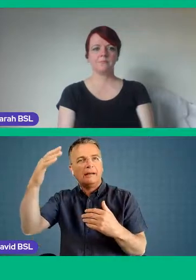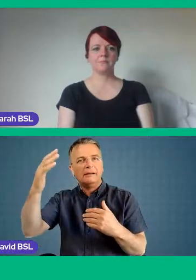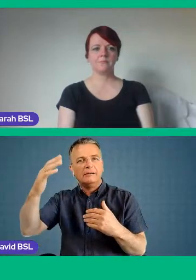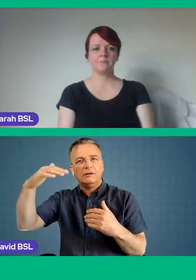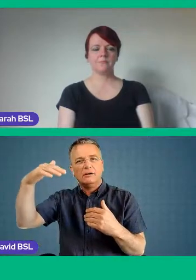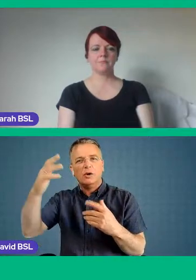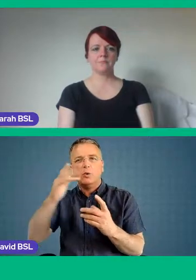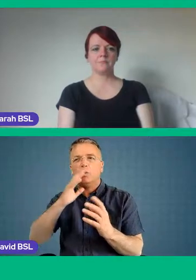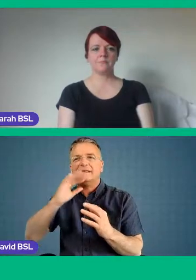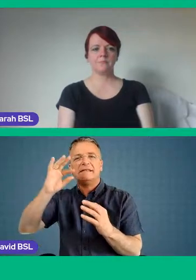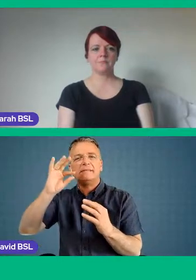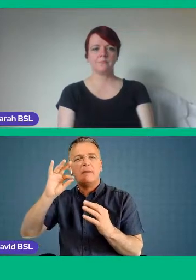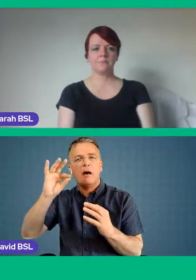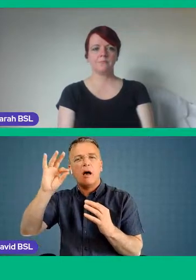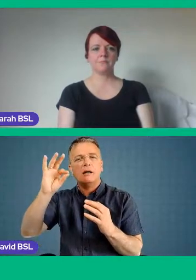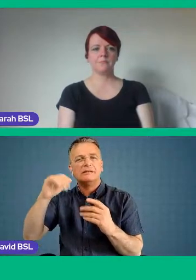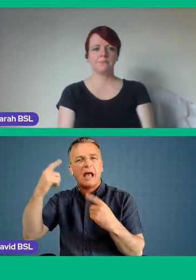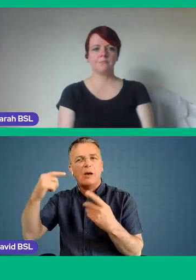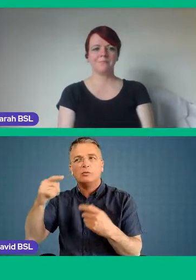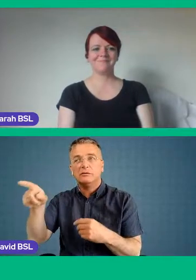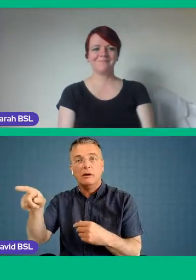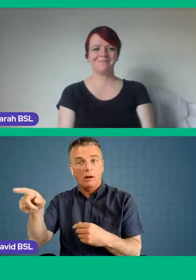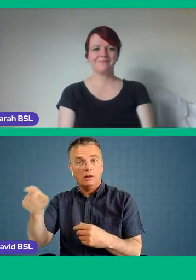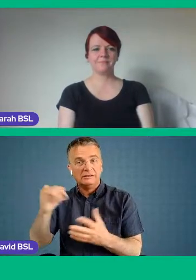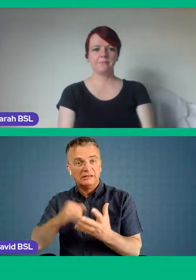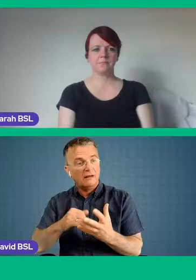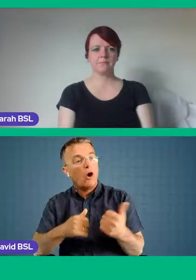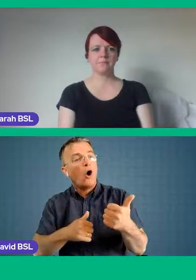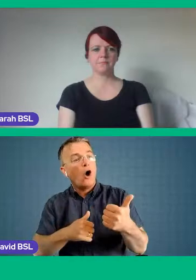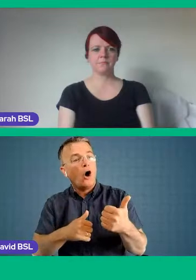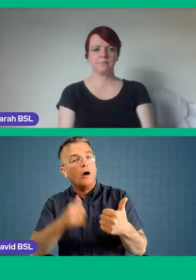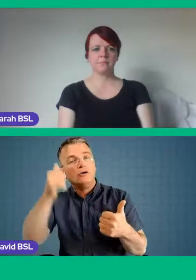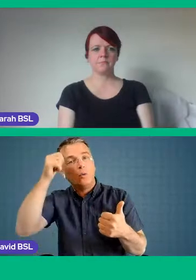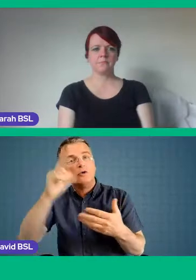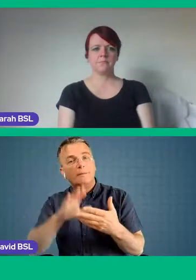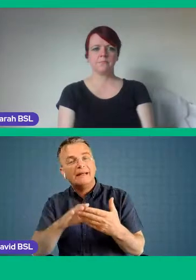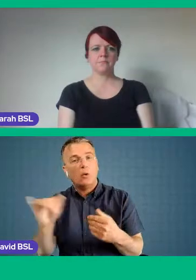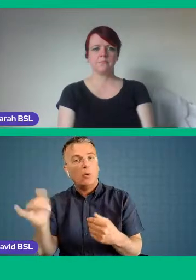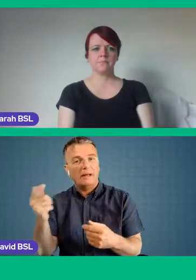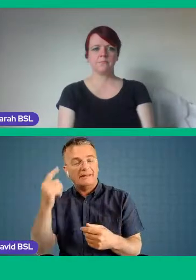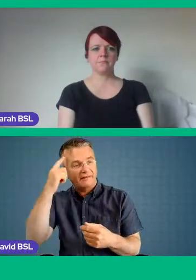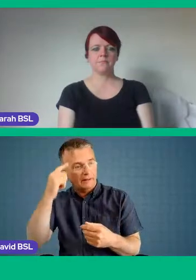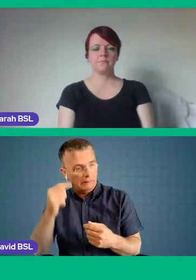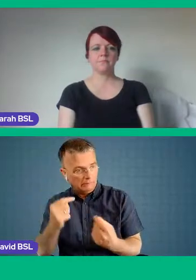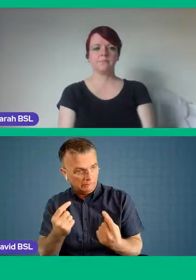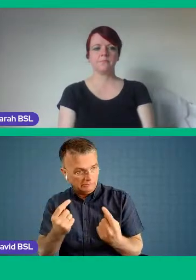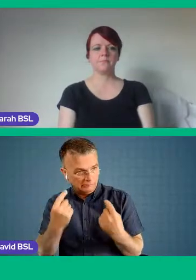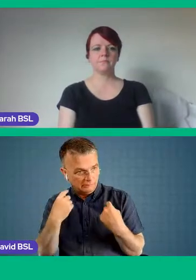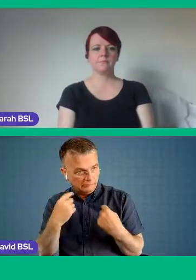He might get what I mean by that or he might just think that is a whole load of